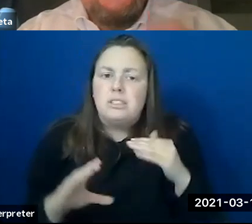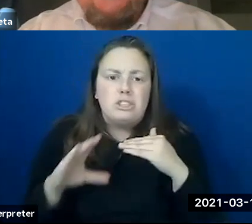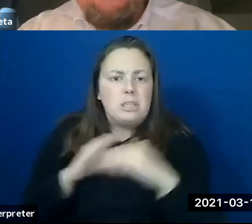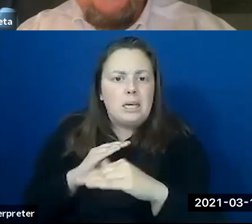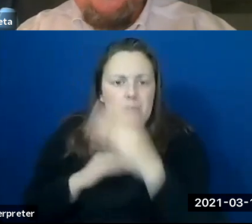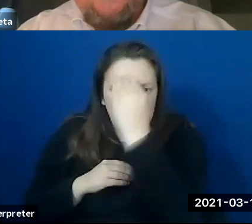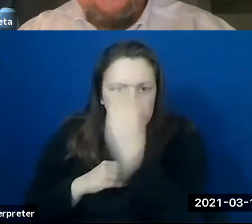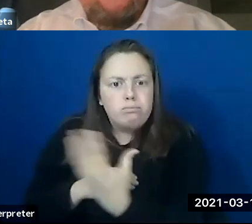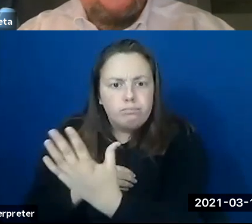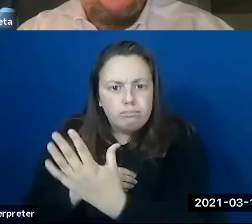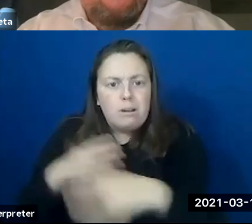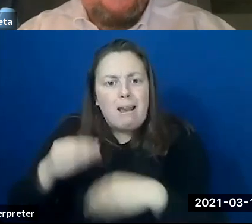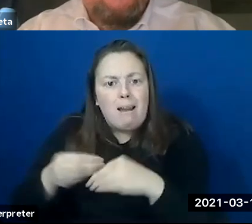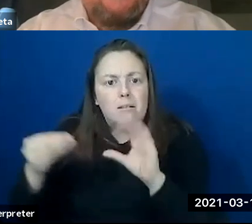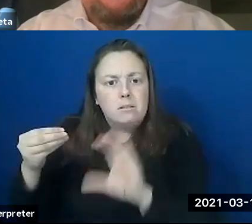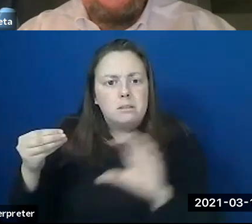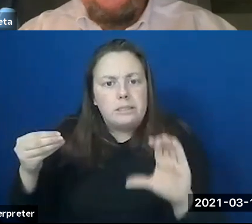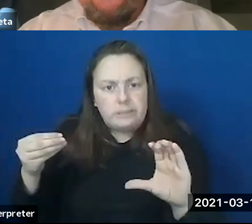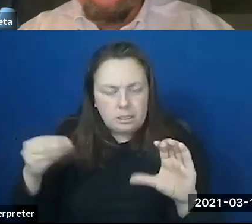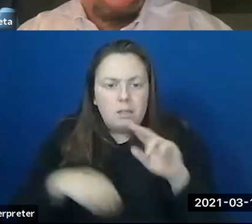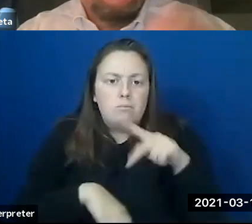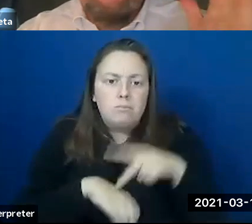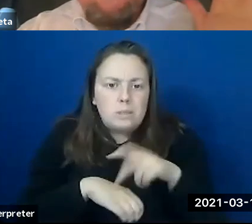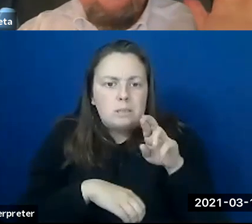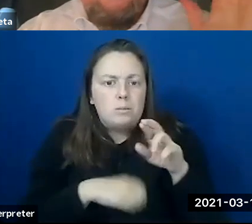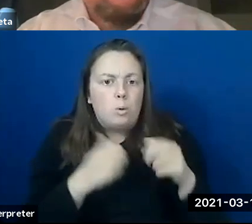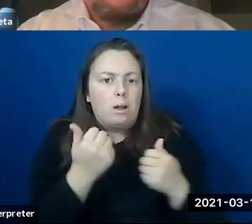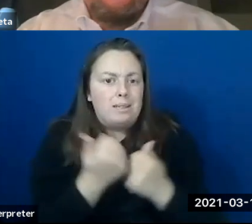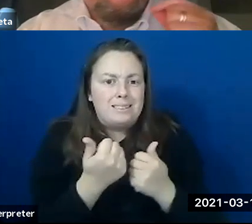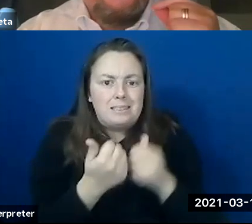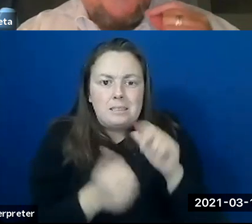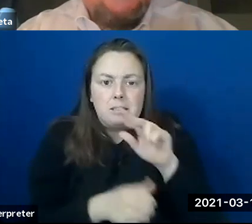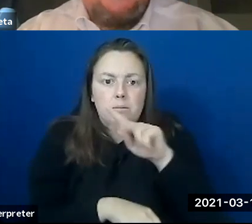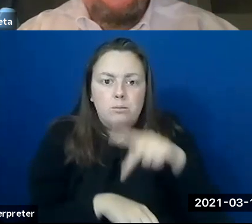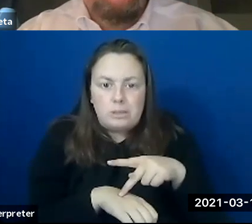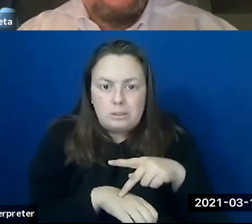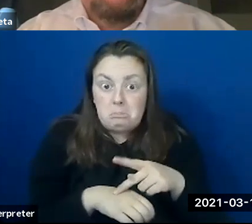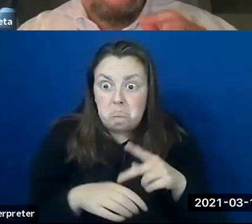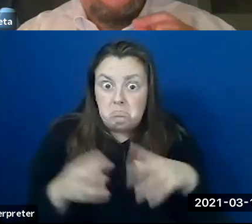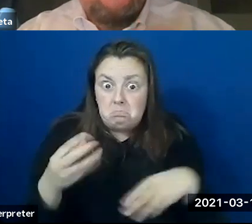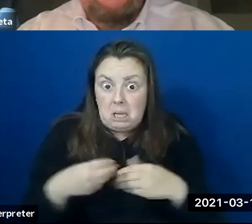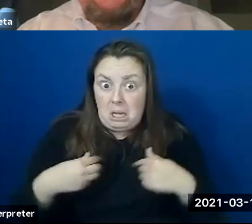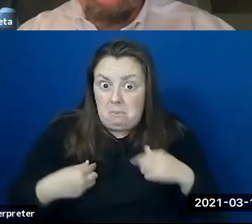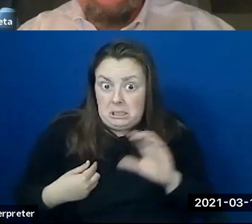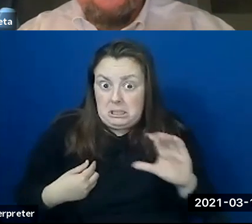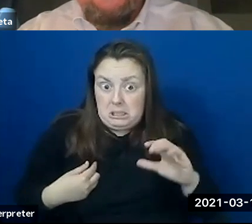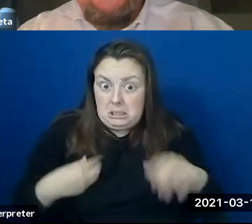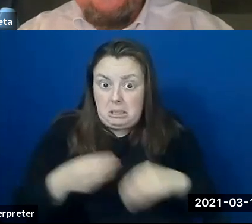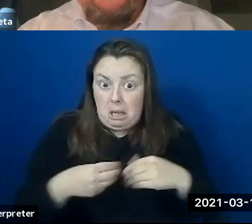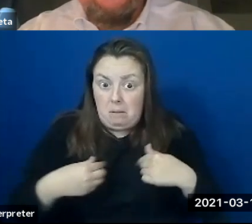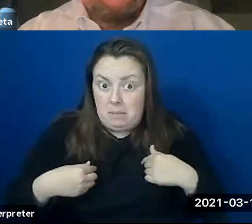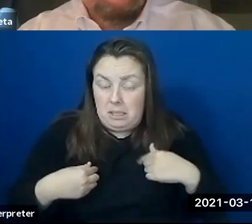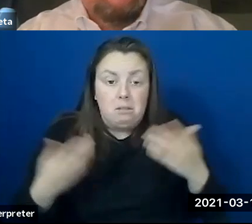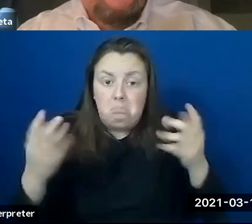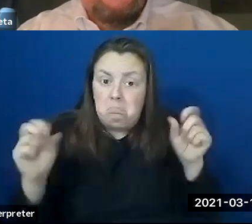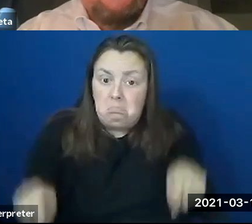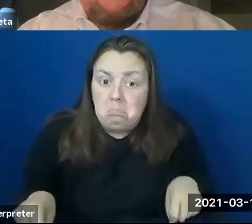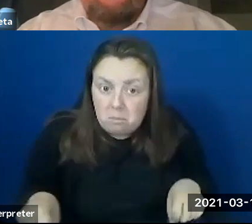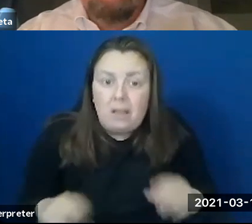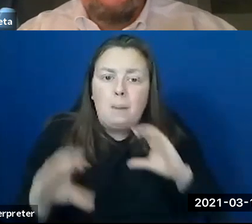Joseph Baeta: CC the principal owner or the assistant principal on it CC me if you want the idea here is to communicate if you're seeing something so that we can have.